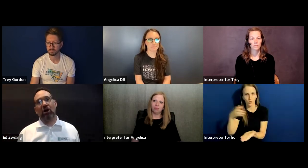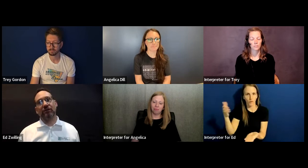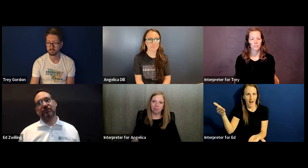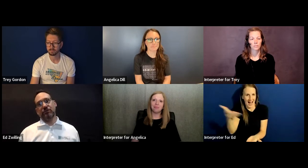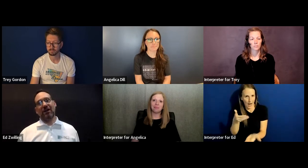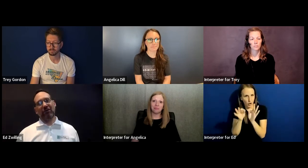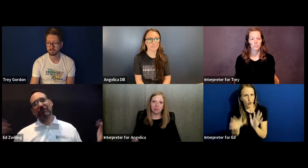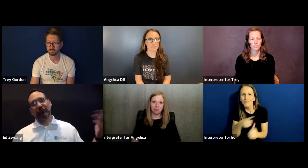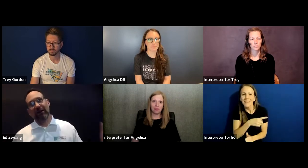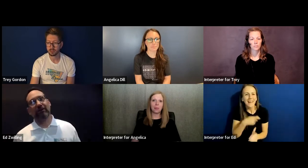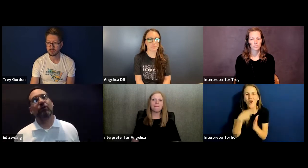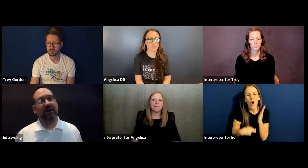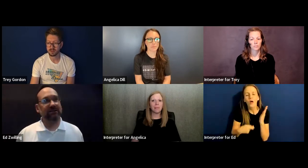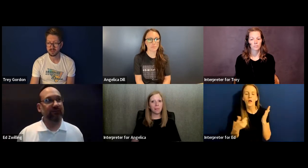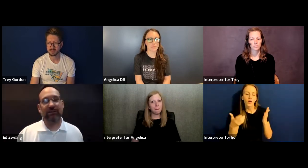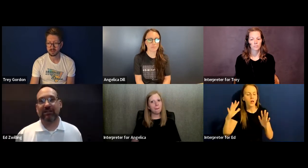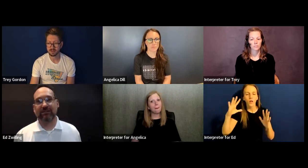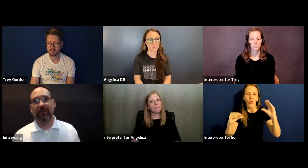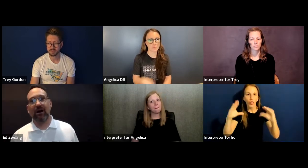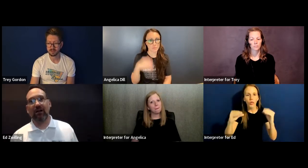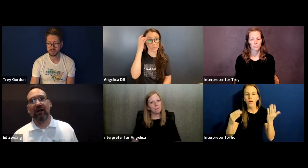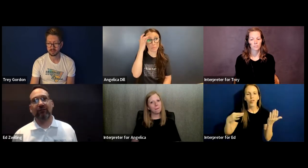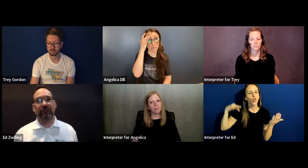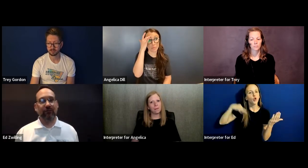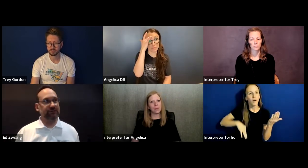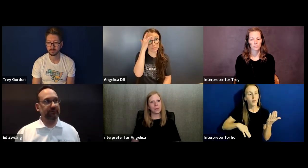cost you of course the credit the credit is 50 cents on the dollar after the first